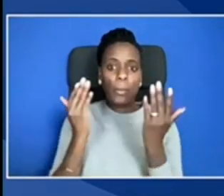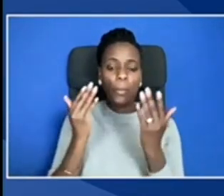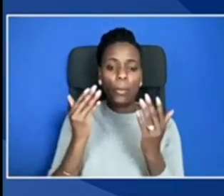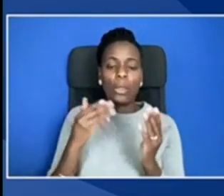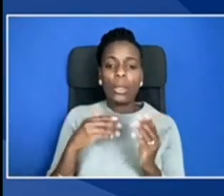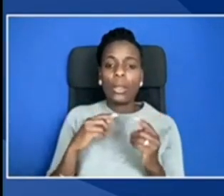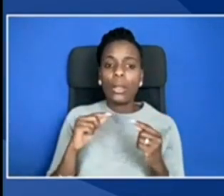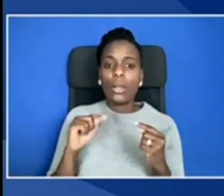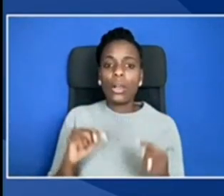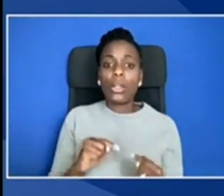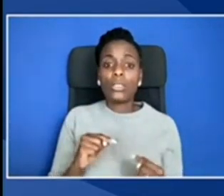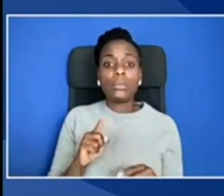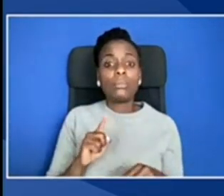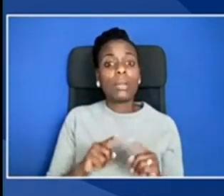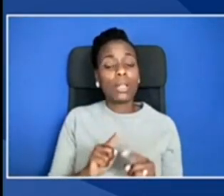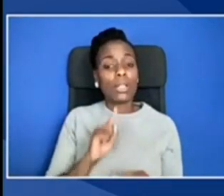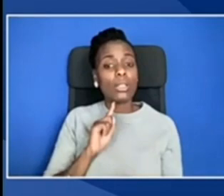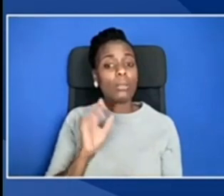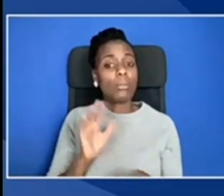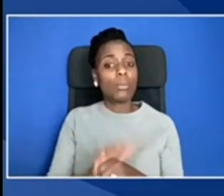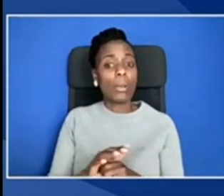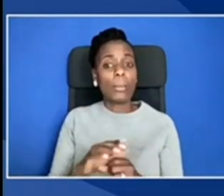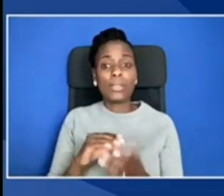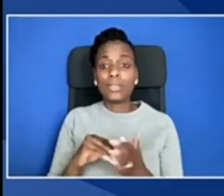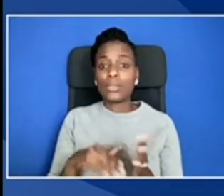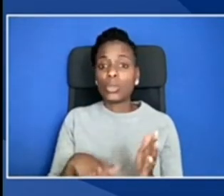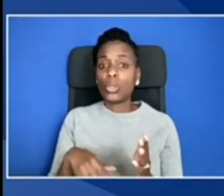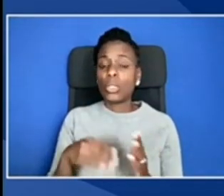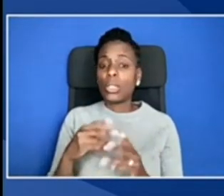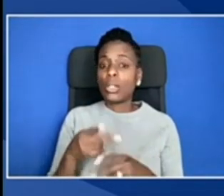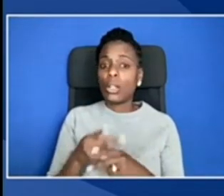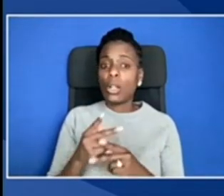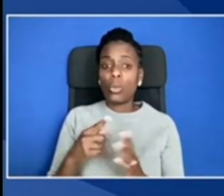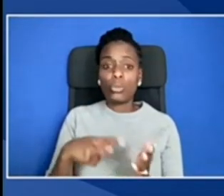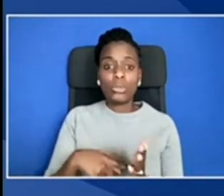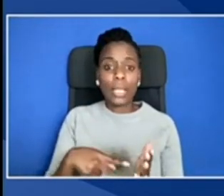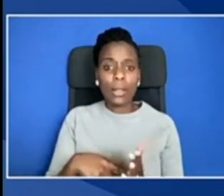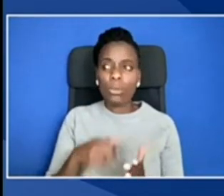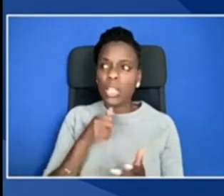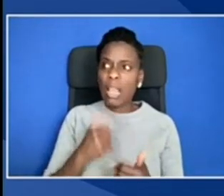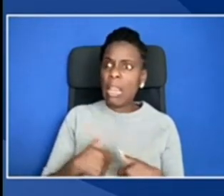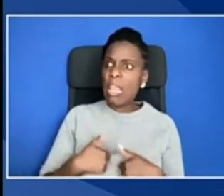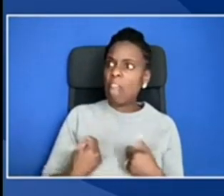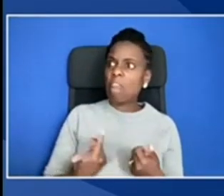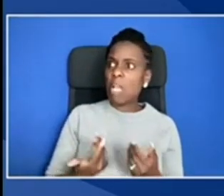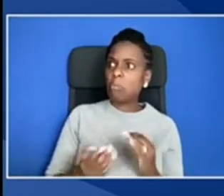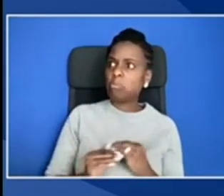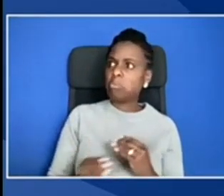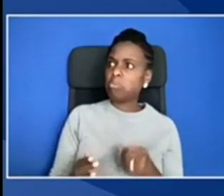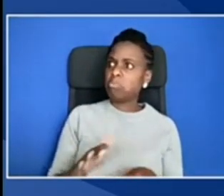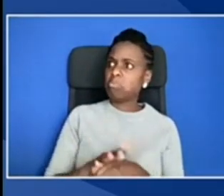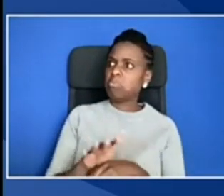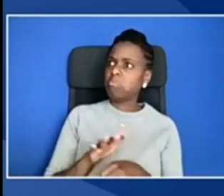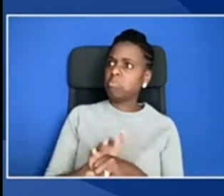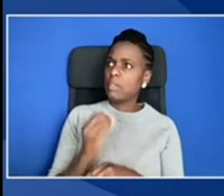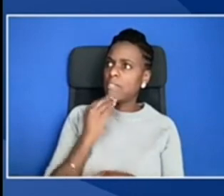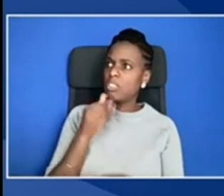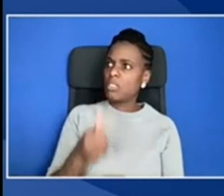loan debt was not that you just get to live and be able to feed yourself. It was that you get to have a thriving- a